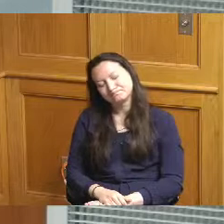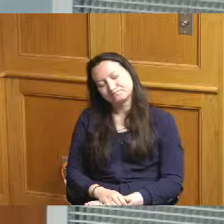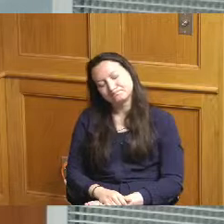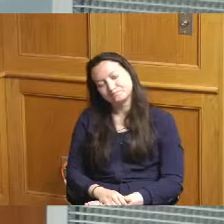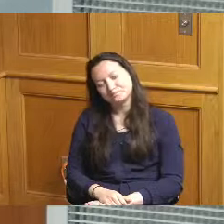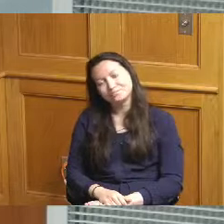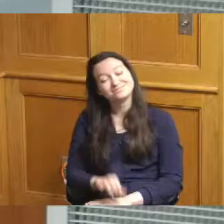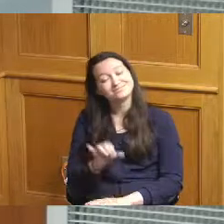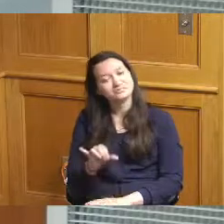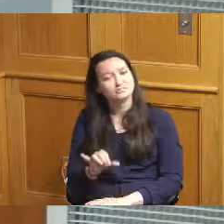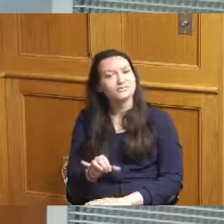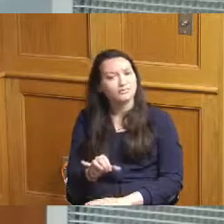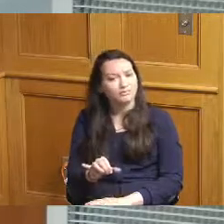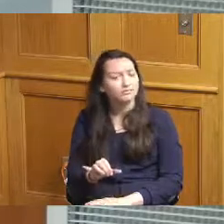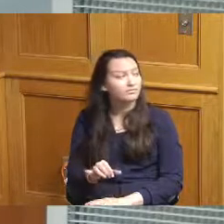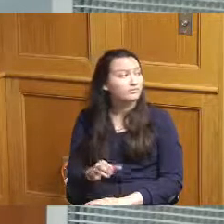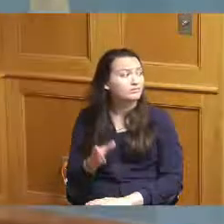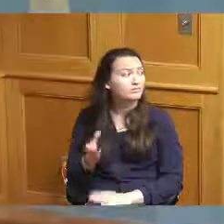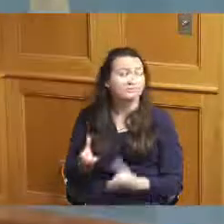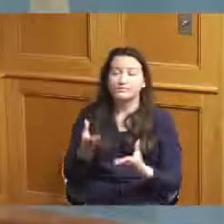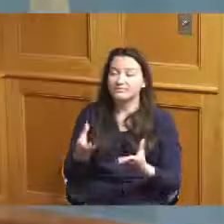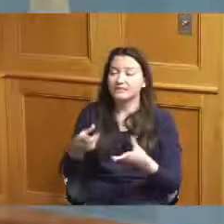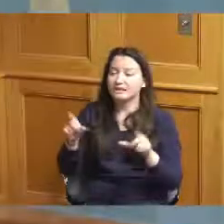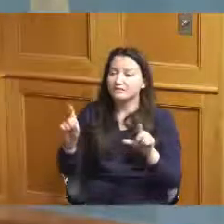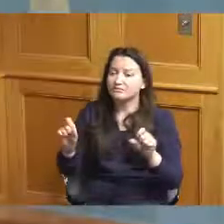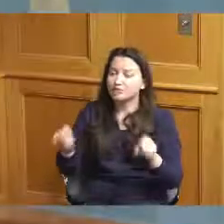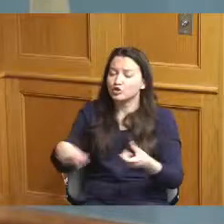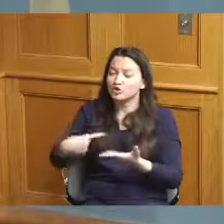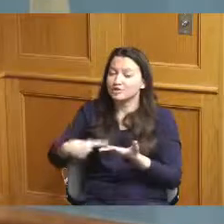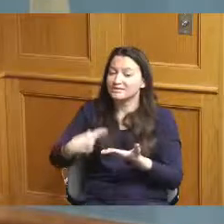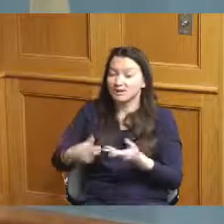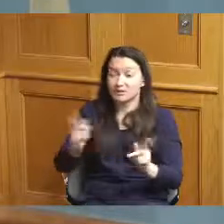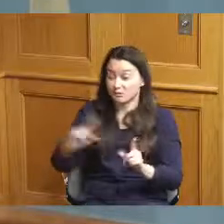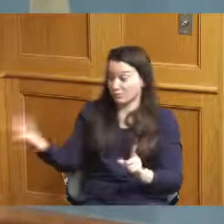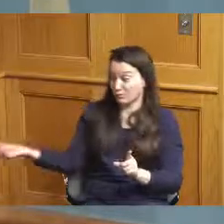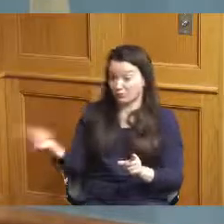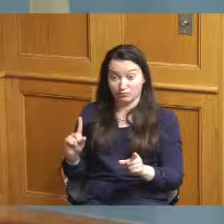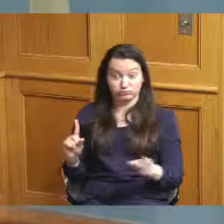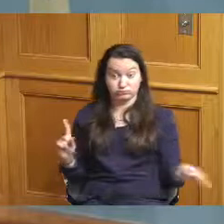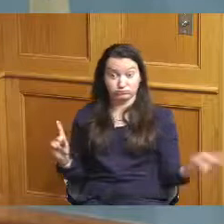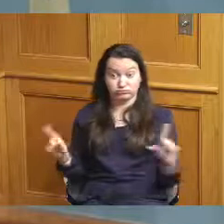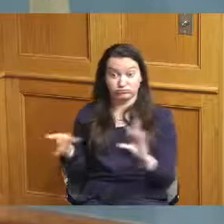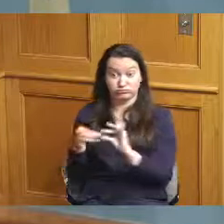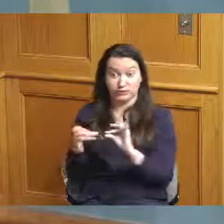okay and I've heard discussion about possibly having some people come in and talk about hoarder